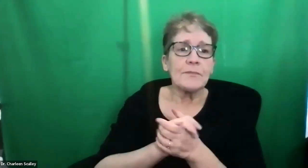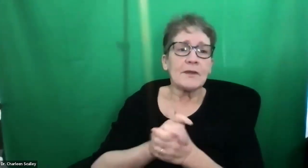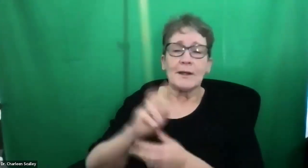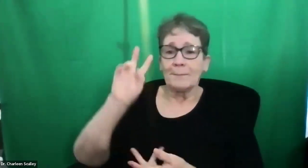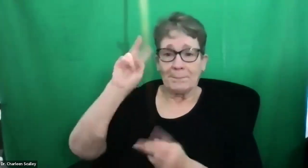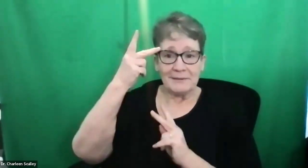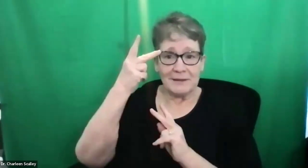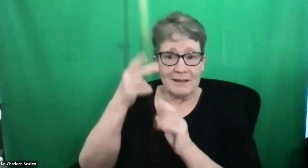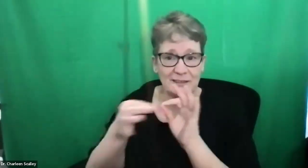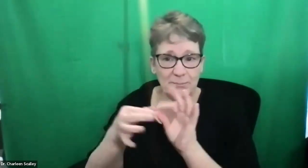[interpreter for Char] Okay.